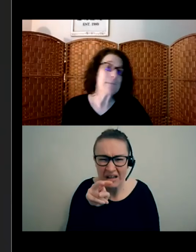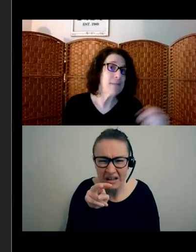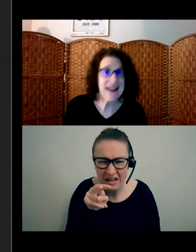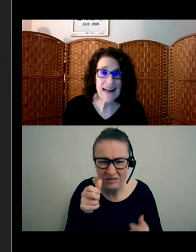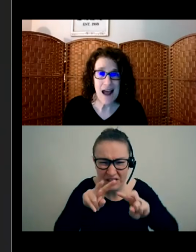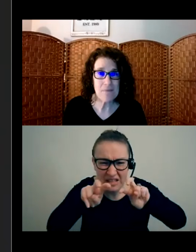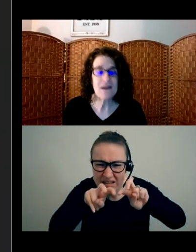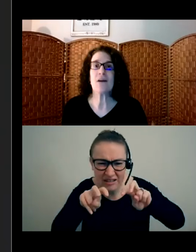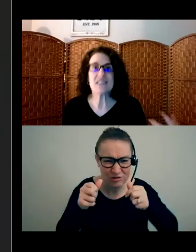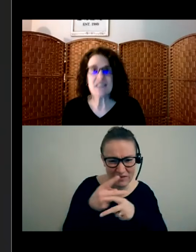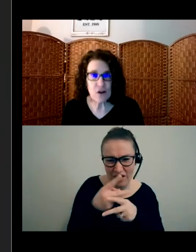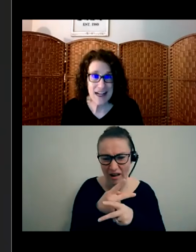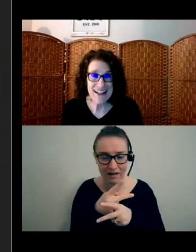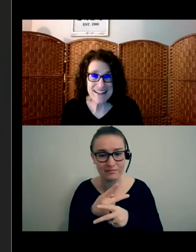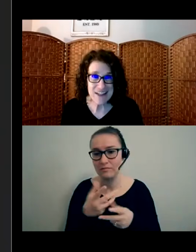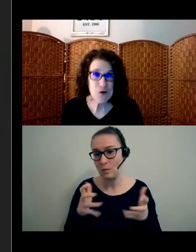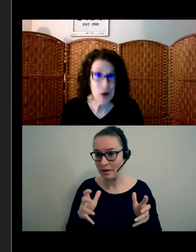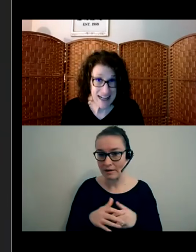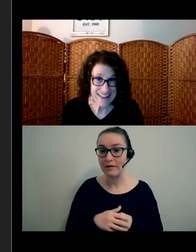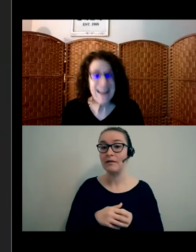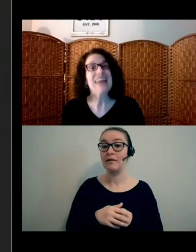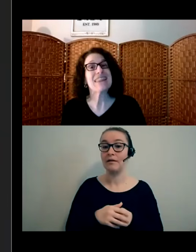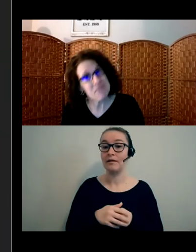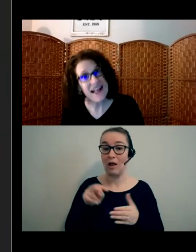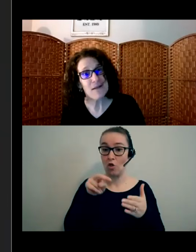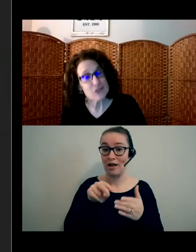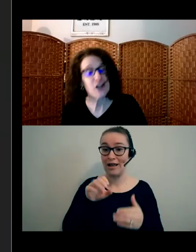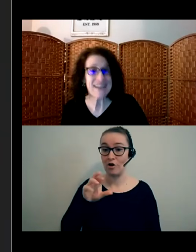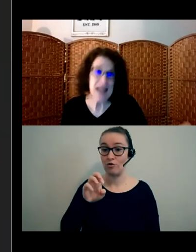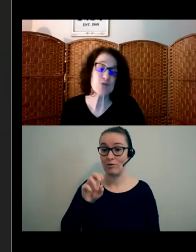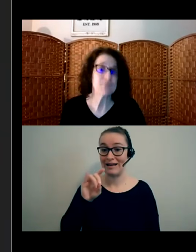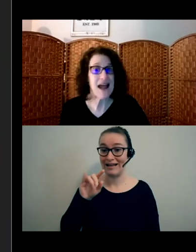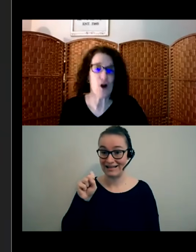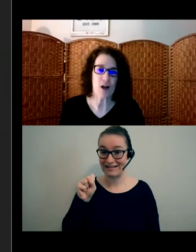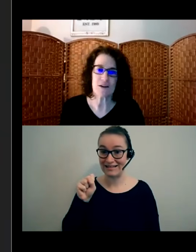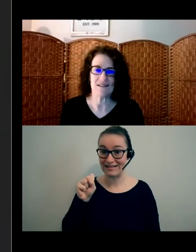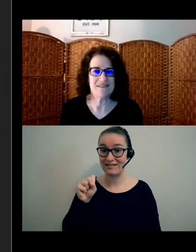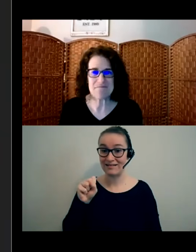backing it up, looking at the credit, and then turning the captions back on.